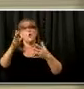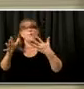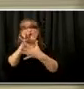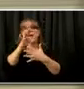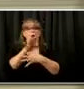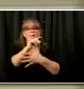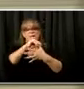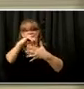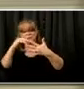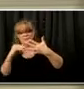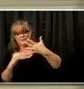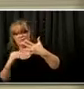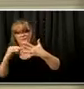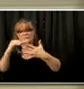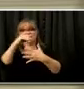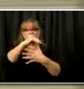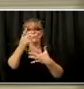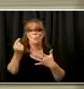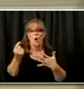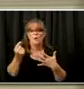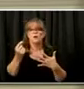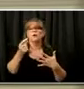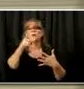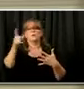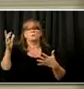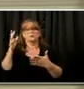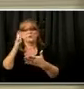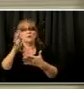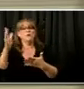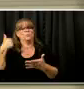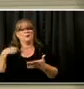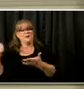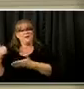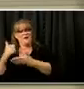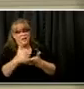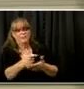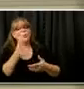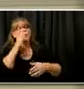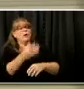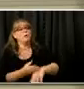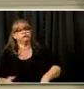until they do making sure that kids are attending school benefiting from the community structure and